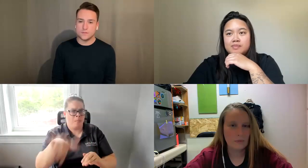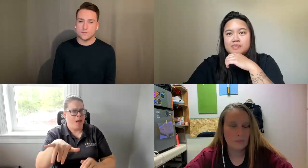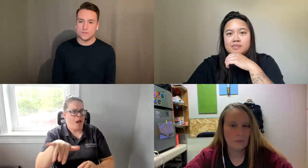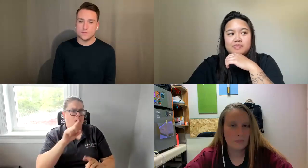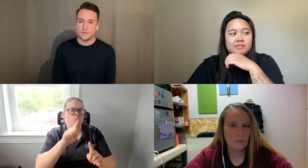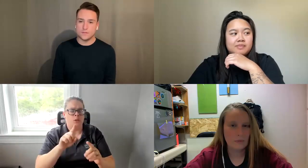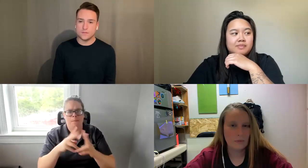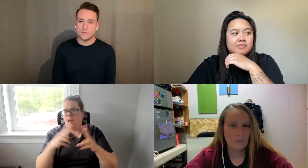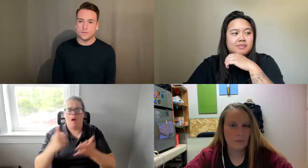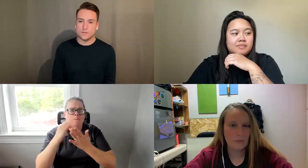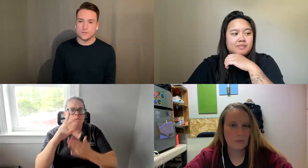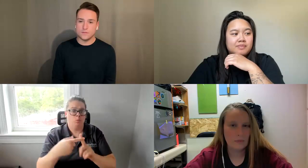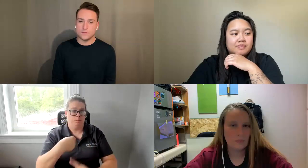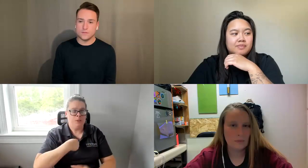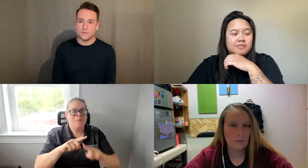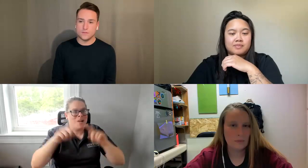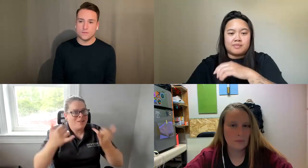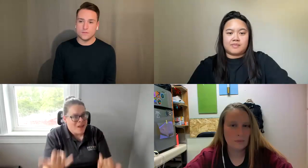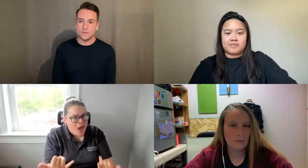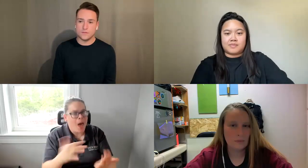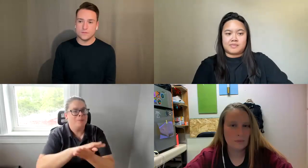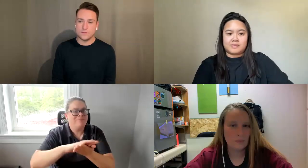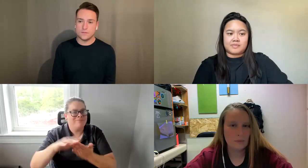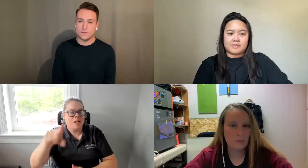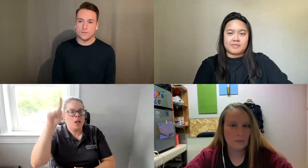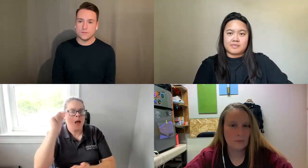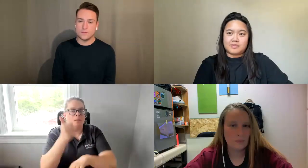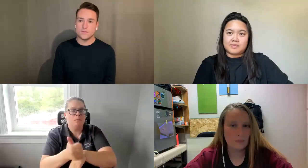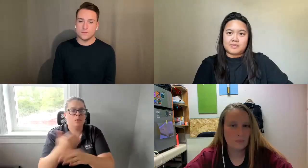I did pick up some knowledge that way so that was very helpful for me.